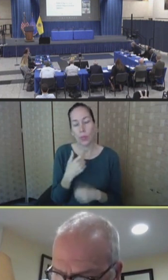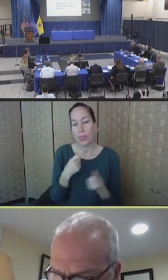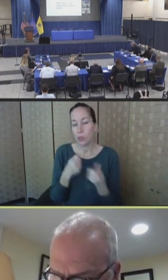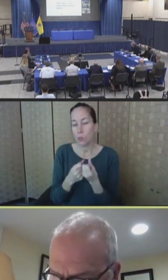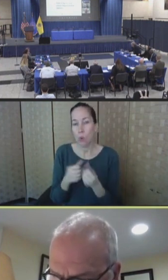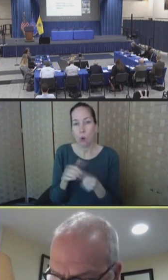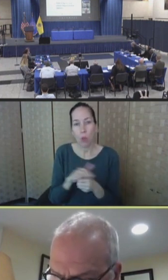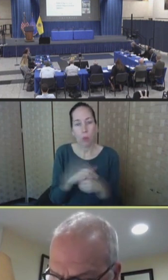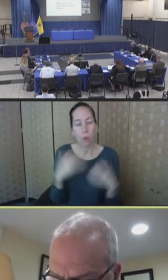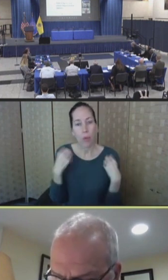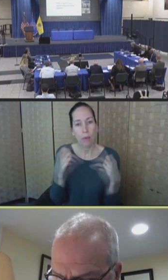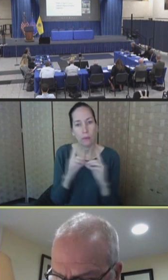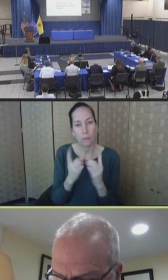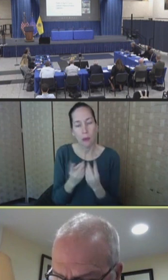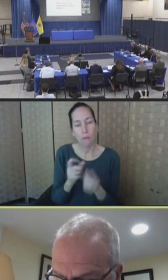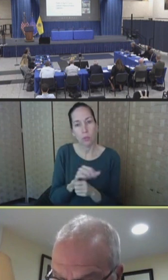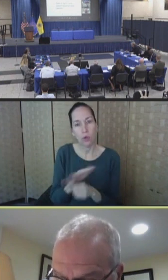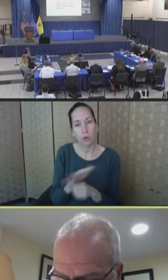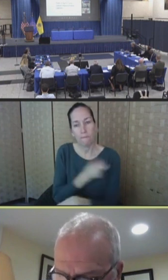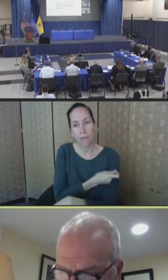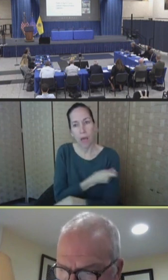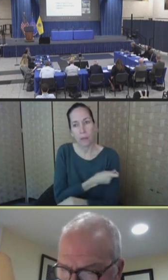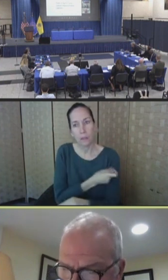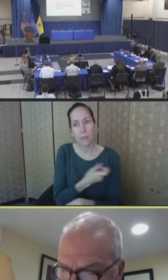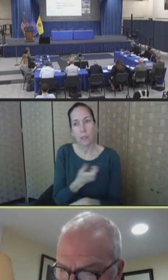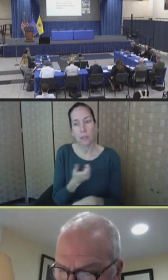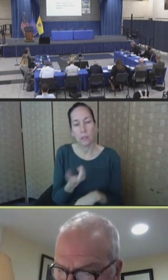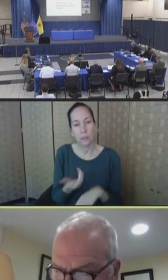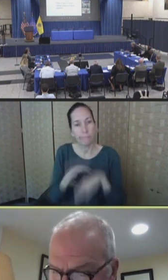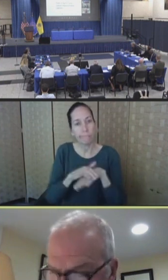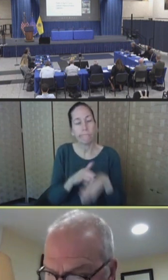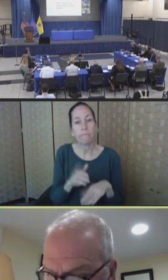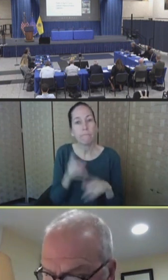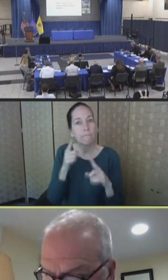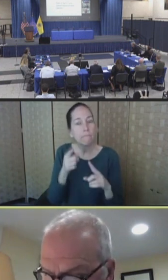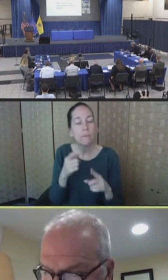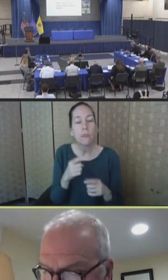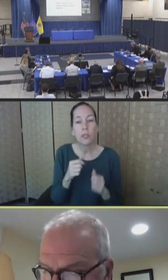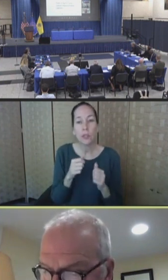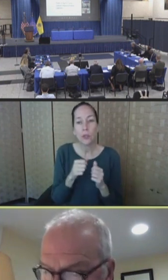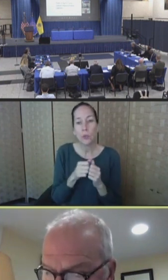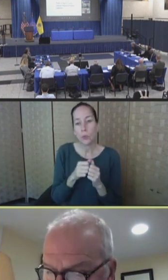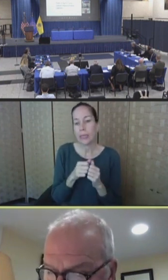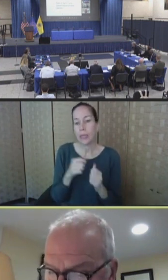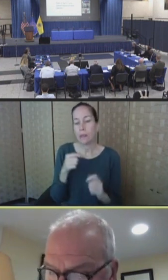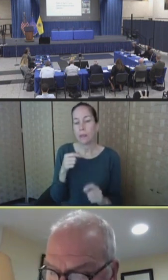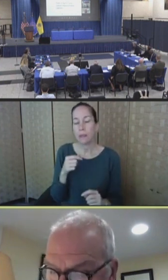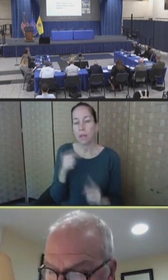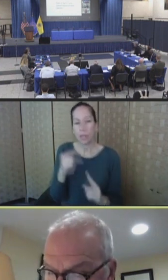for COVID vaccination efforts specifically with the project called Supporting Local